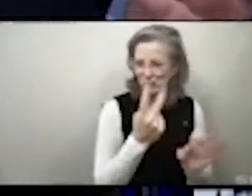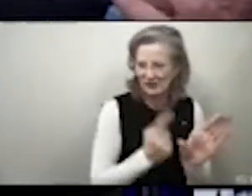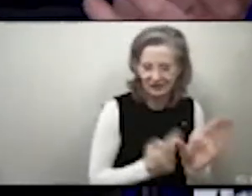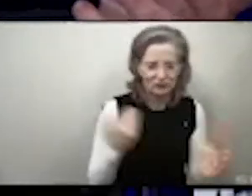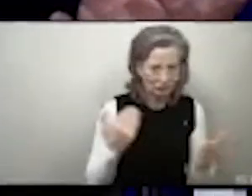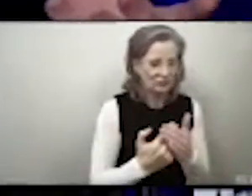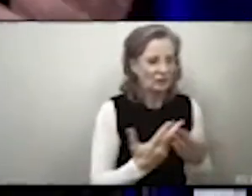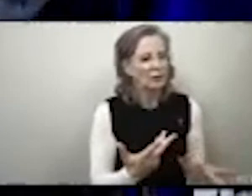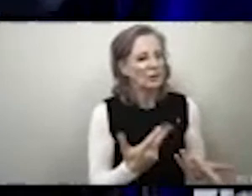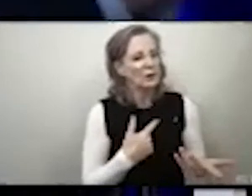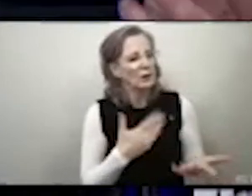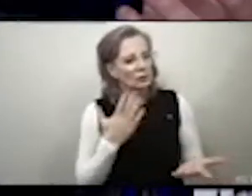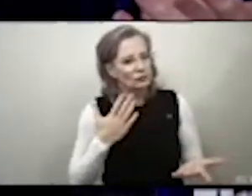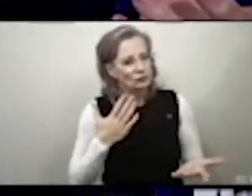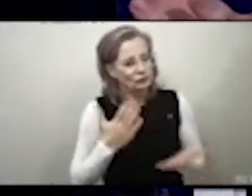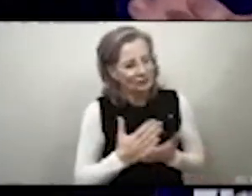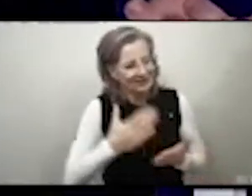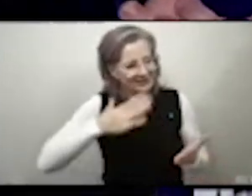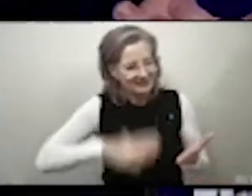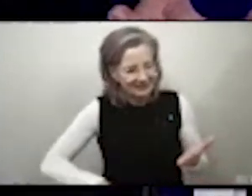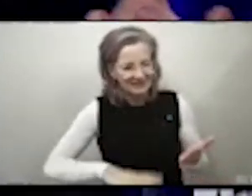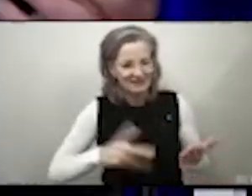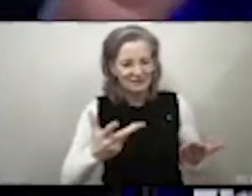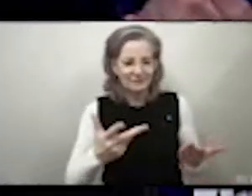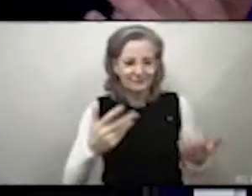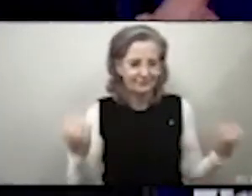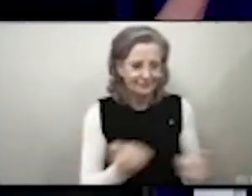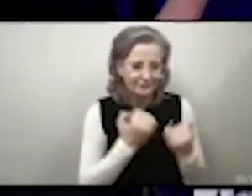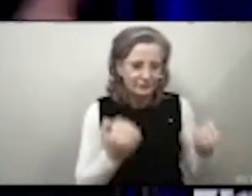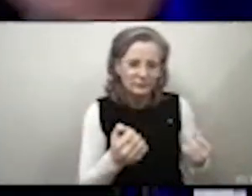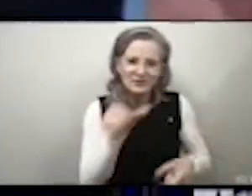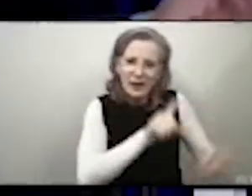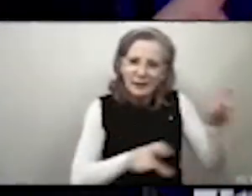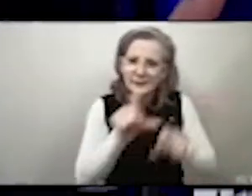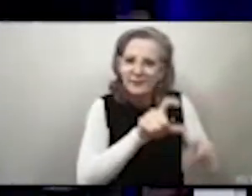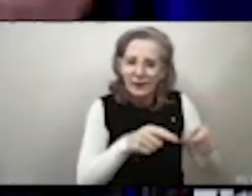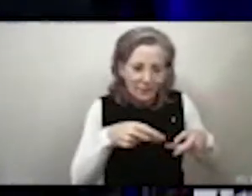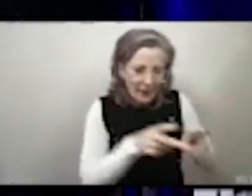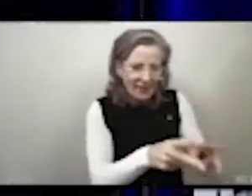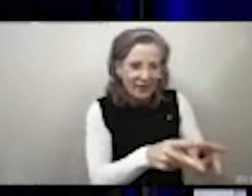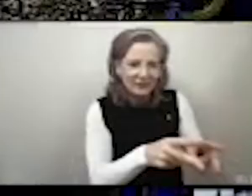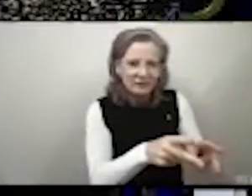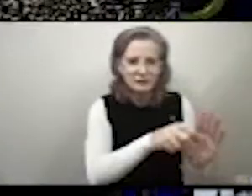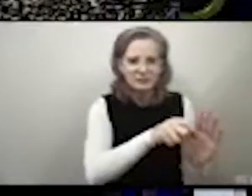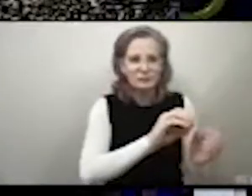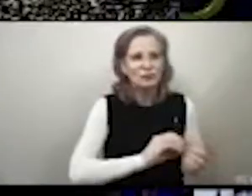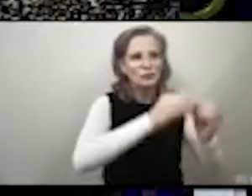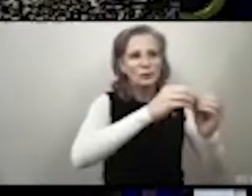like on policy formulation, than we've tended to have in many areas of policy. I mean, not the whole way through, but